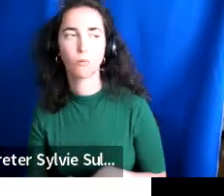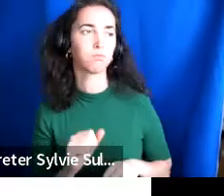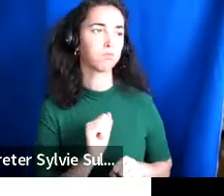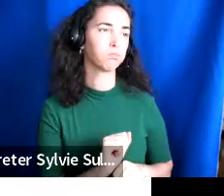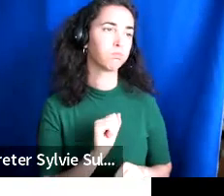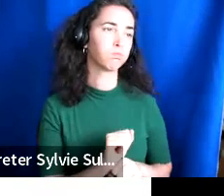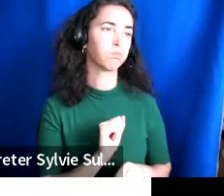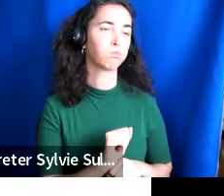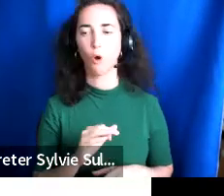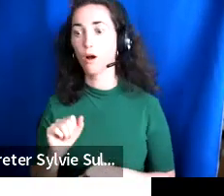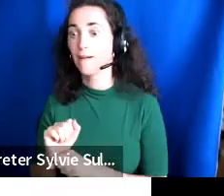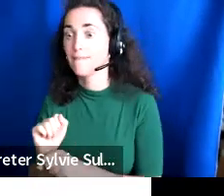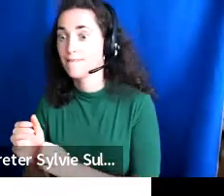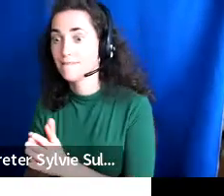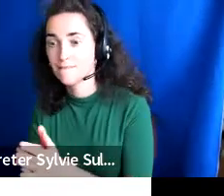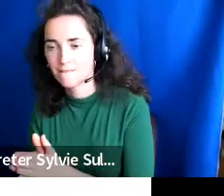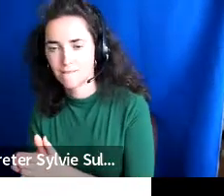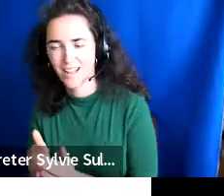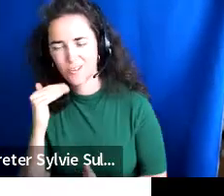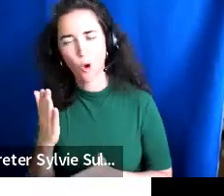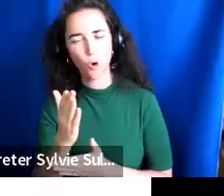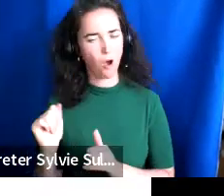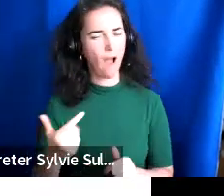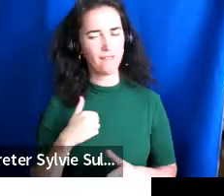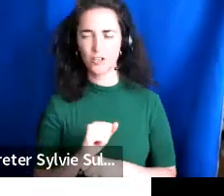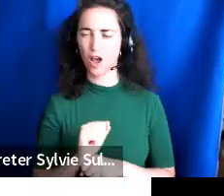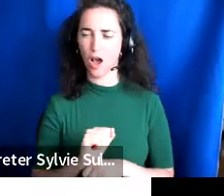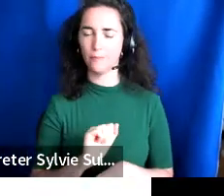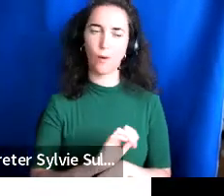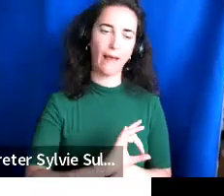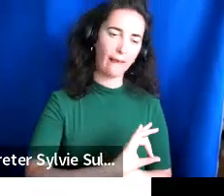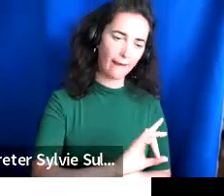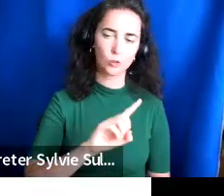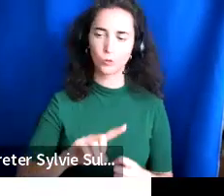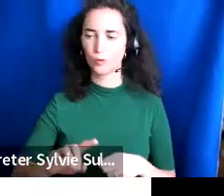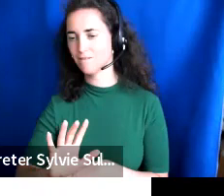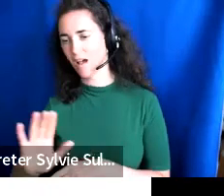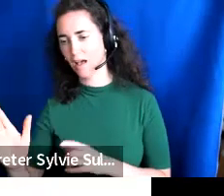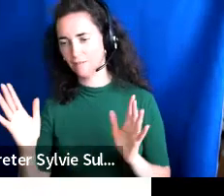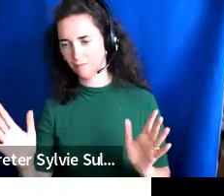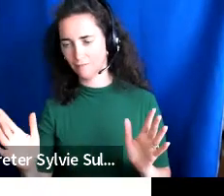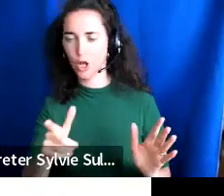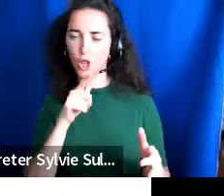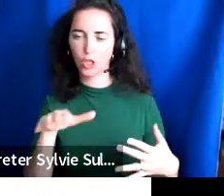Some of us work from until 5. We get there at 8, and and we take a lunchway.